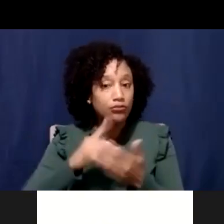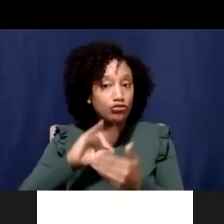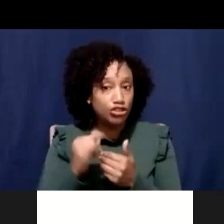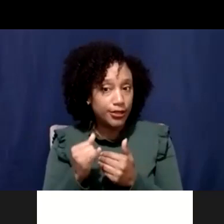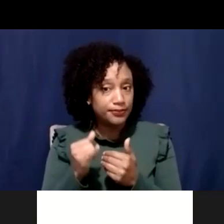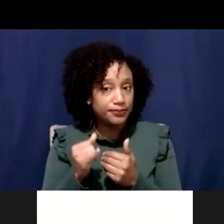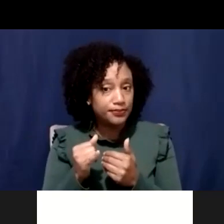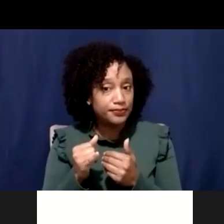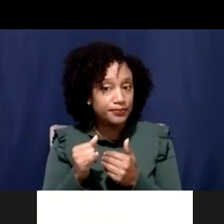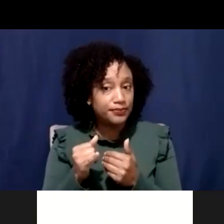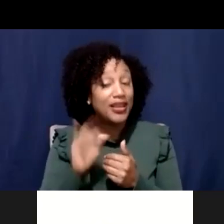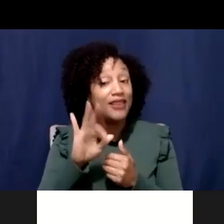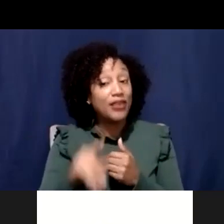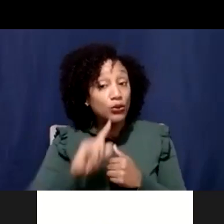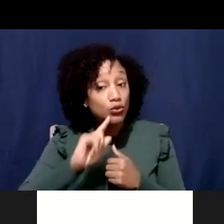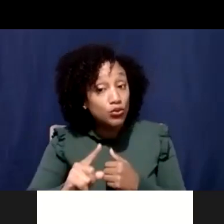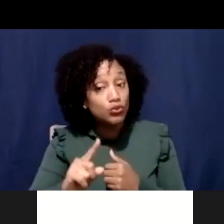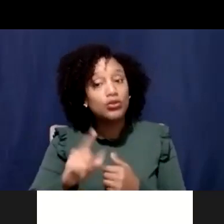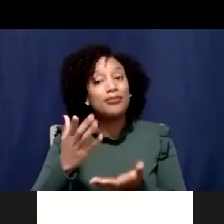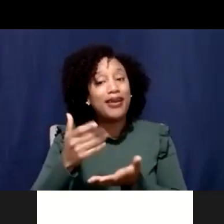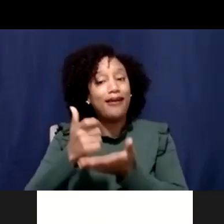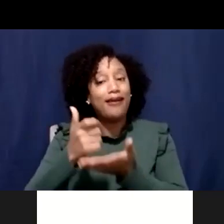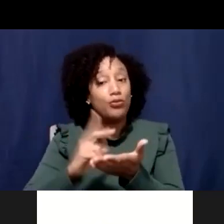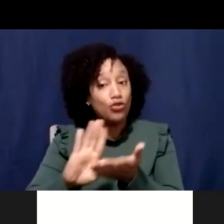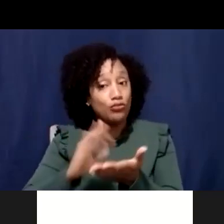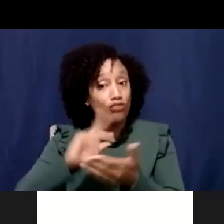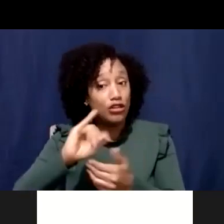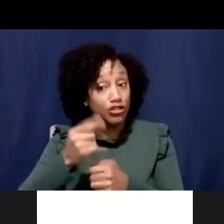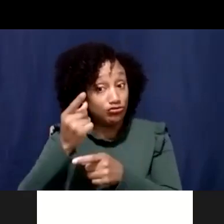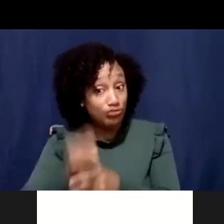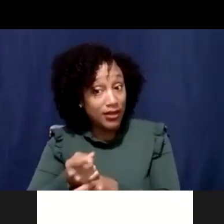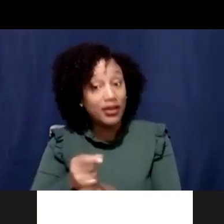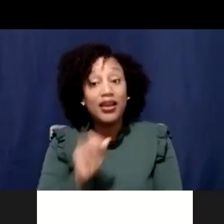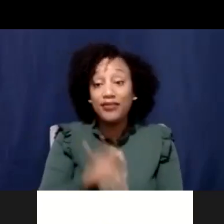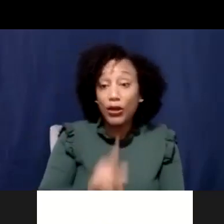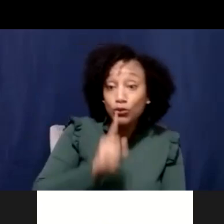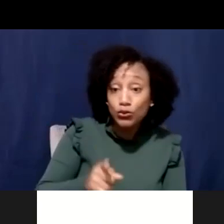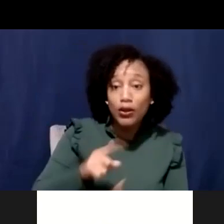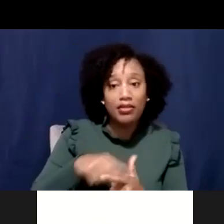in which case that might help your project, correct? In that case, is it okay to share the information